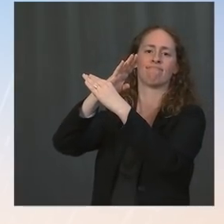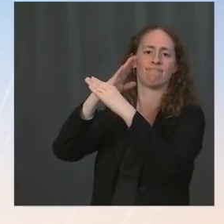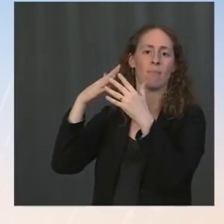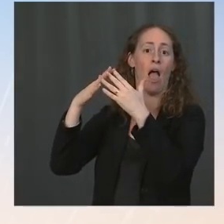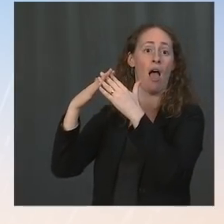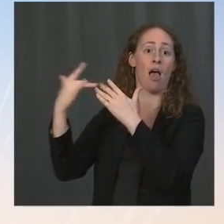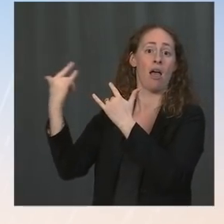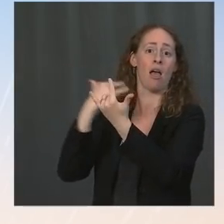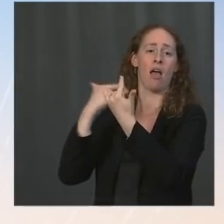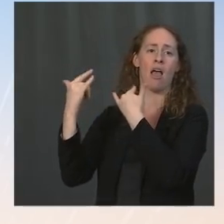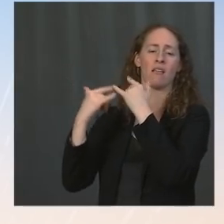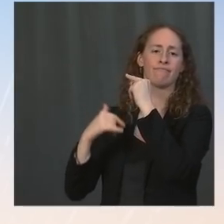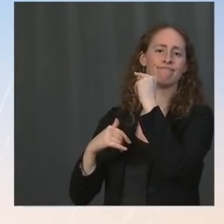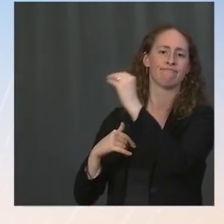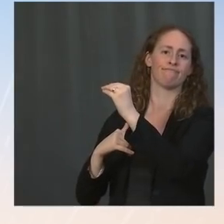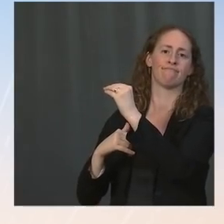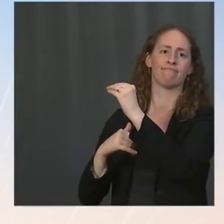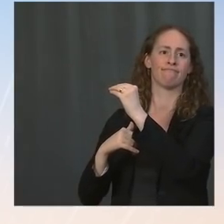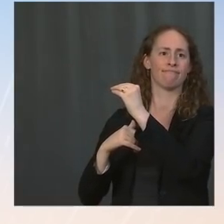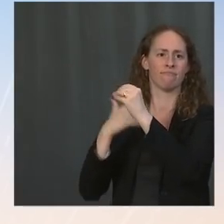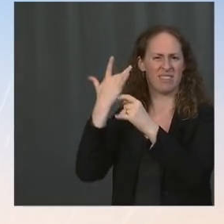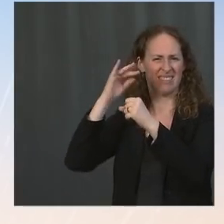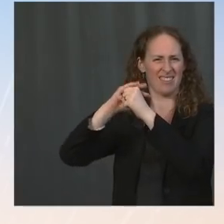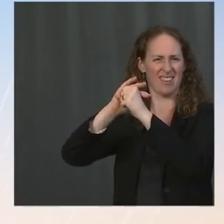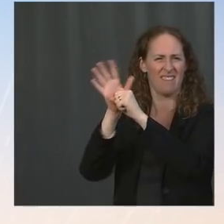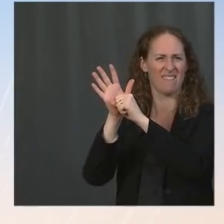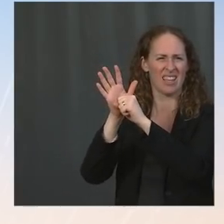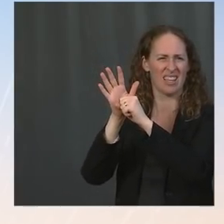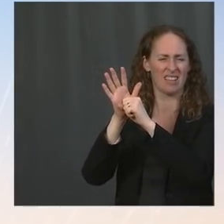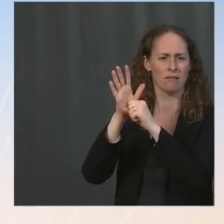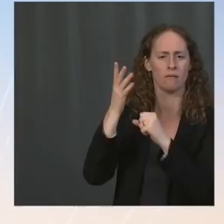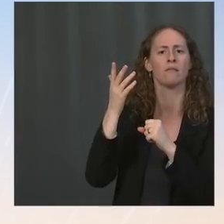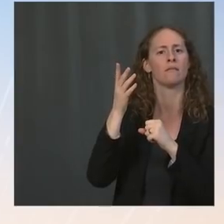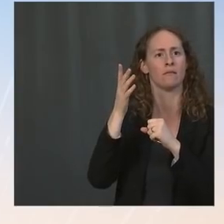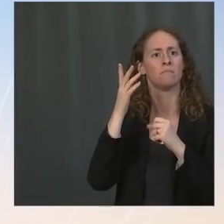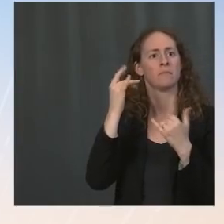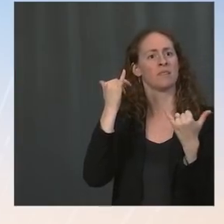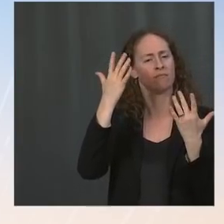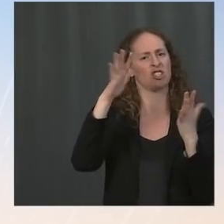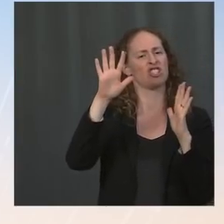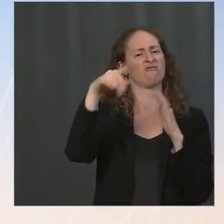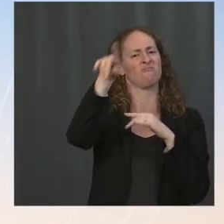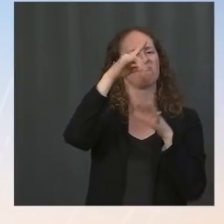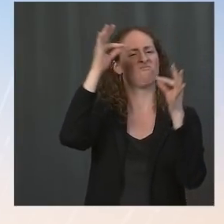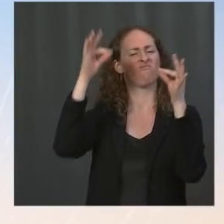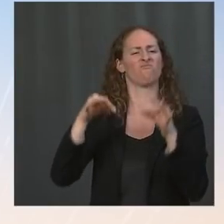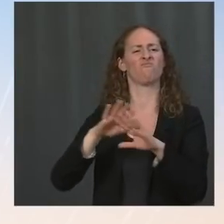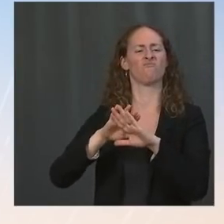and U.S. travelers into their countries. Obviously, we have not been letting many of those same --